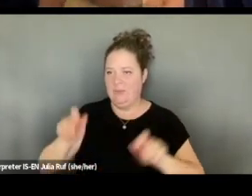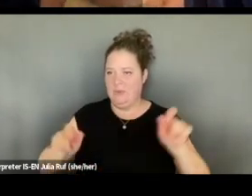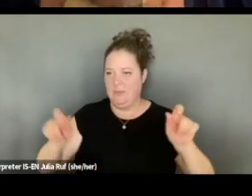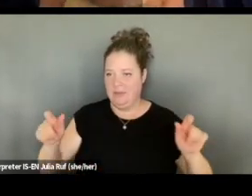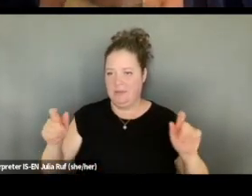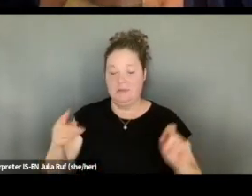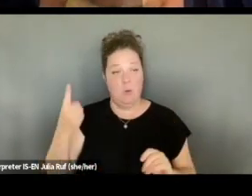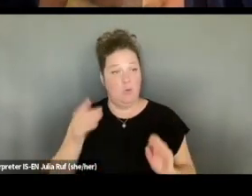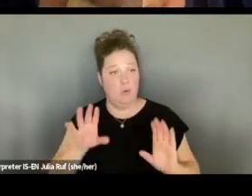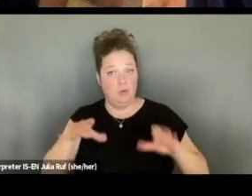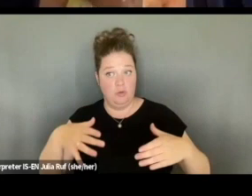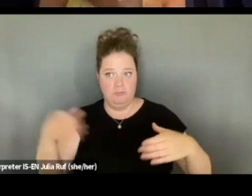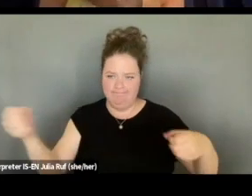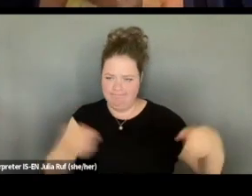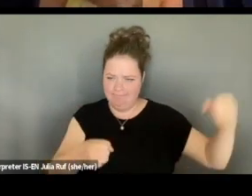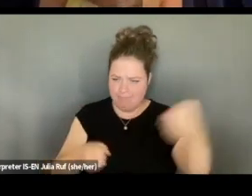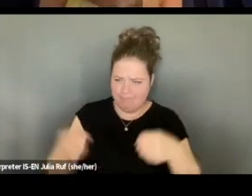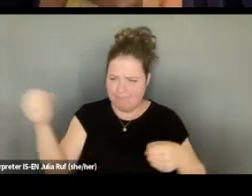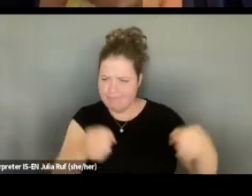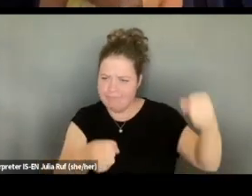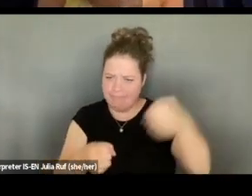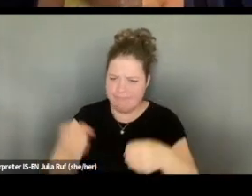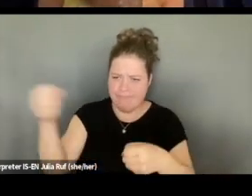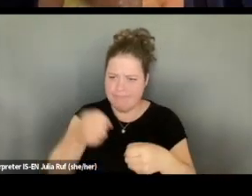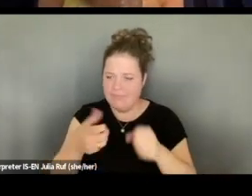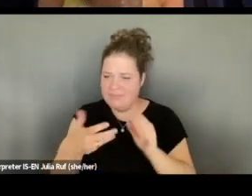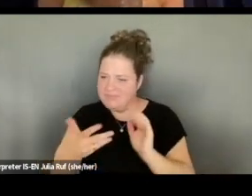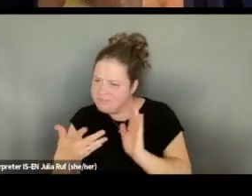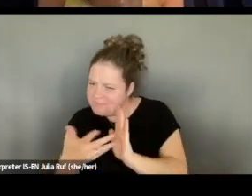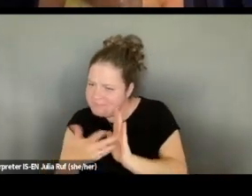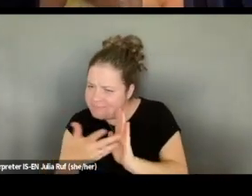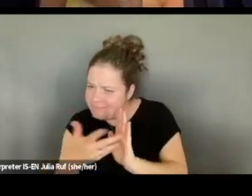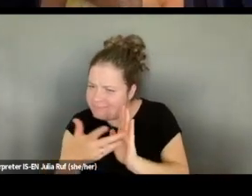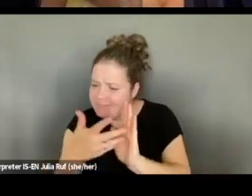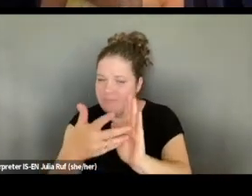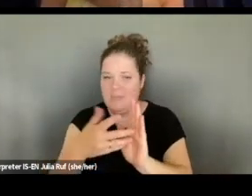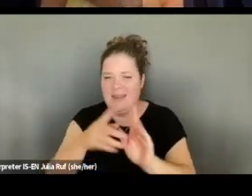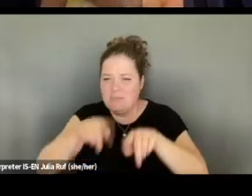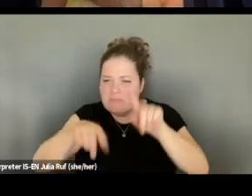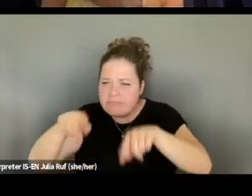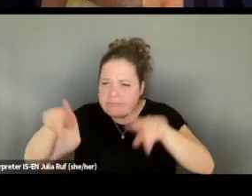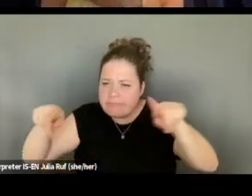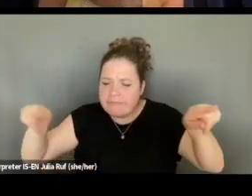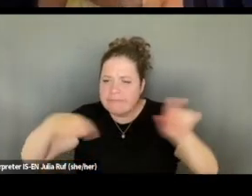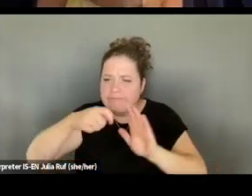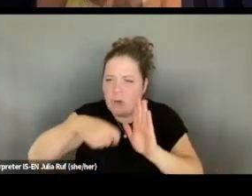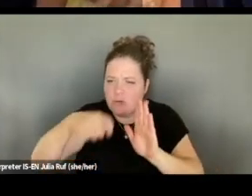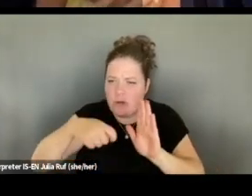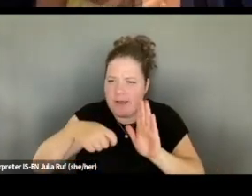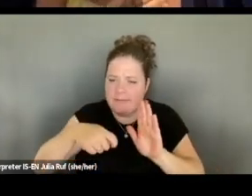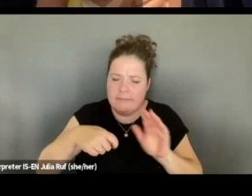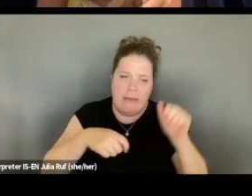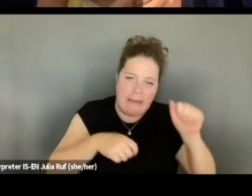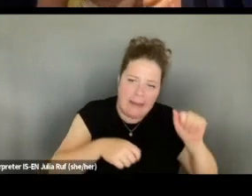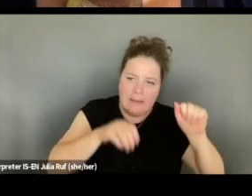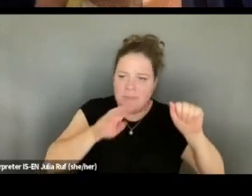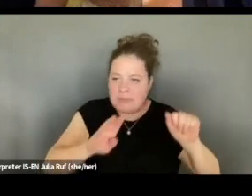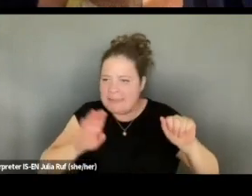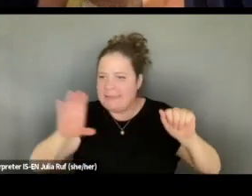panel so that we build a group of people that can do testing for all the different bits and pieces that we need to test so